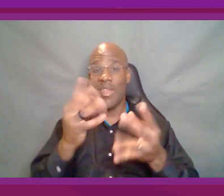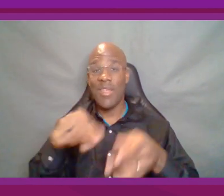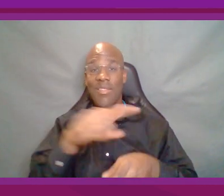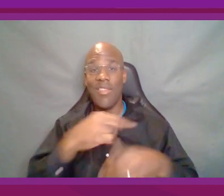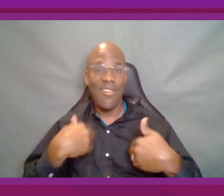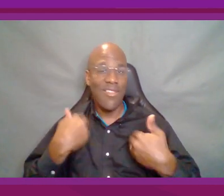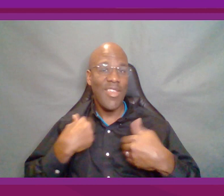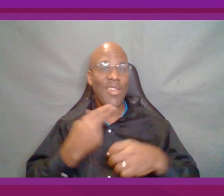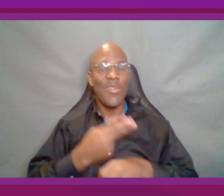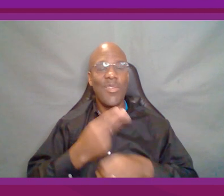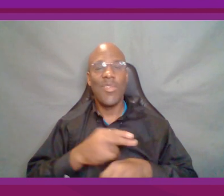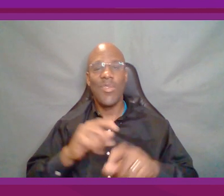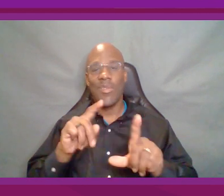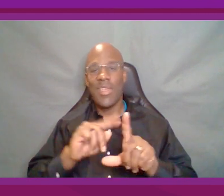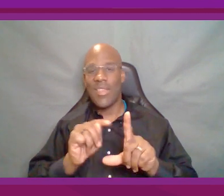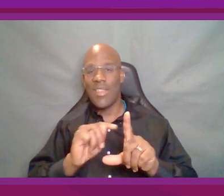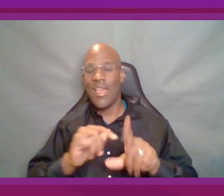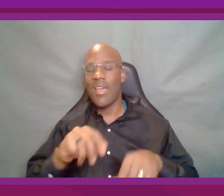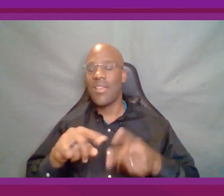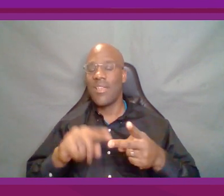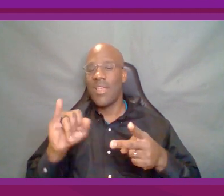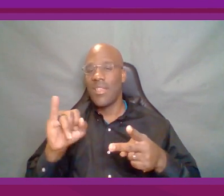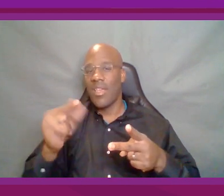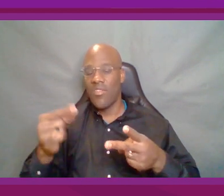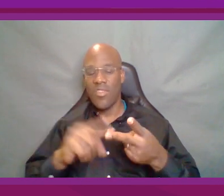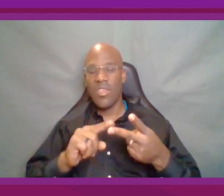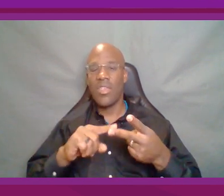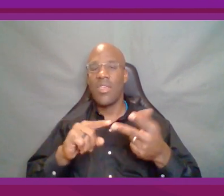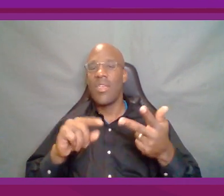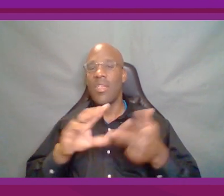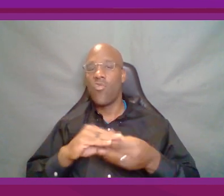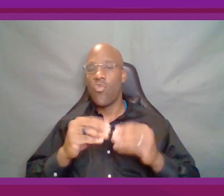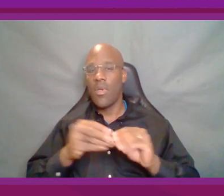media such as TikTok and Instagram and stories on Facebook to truly showcase their